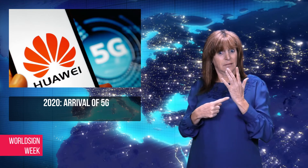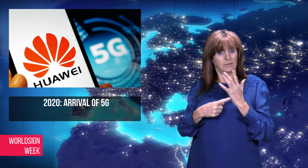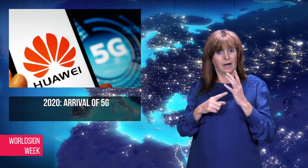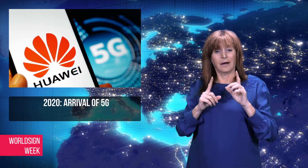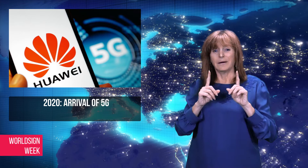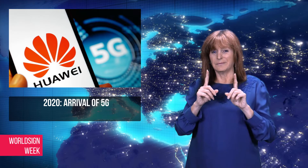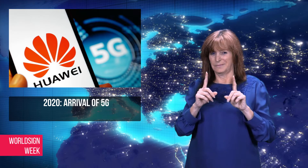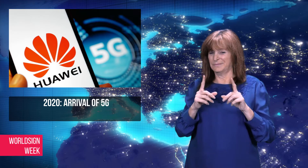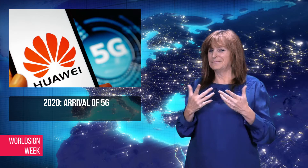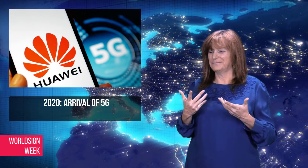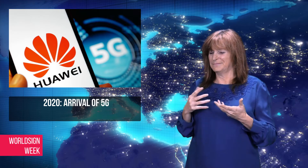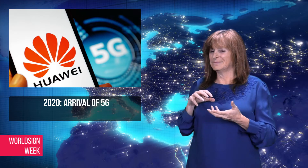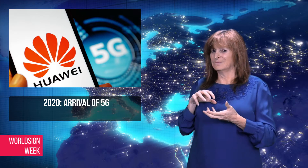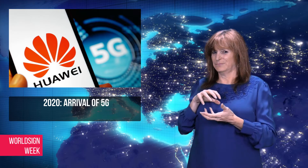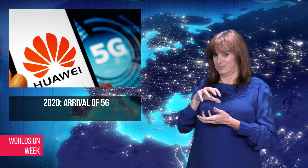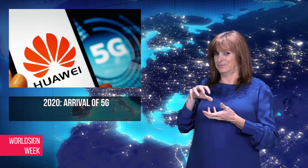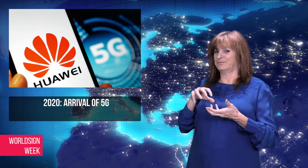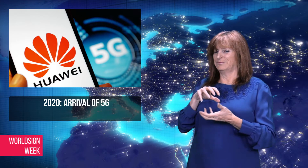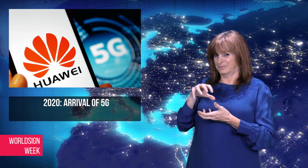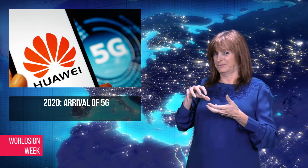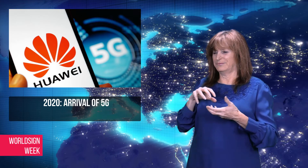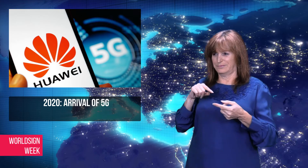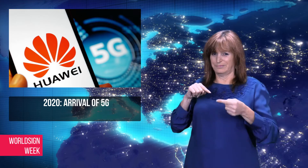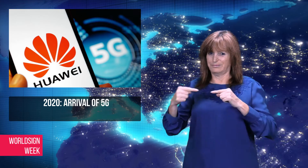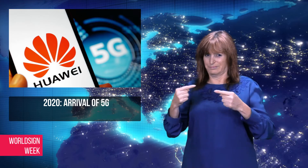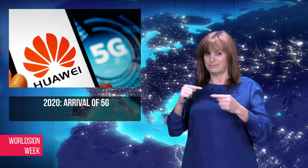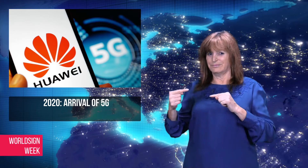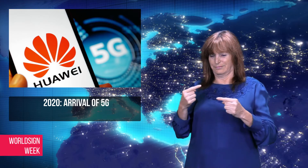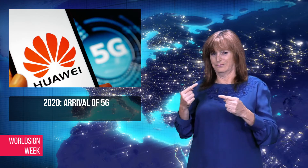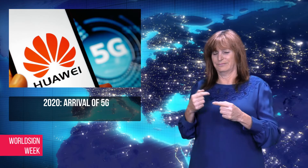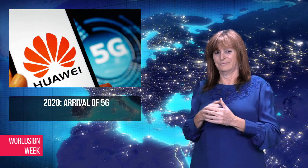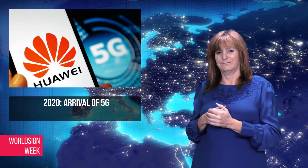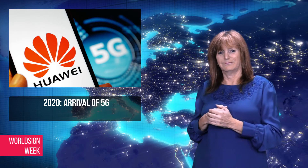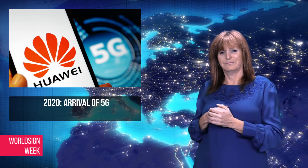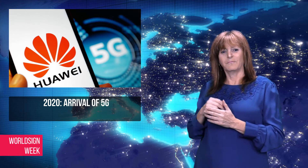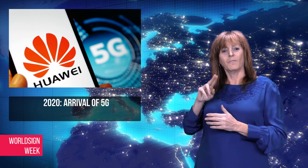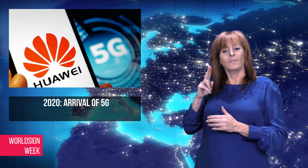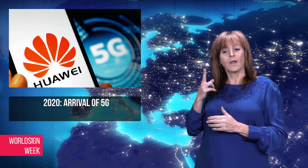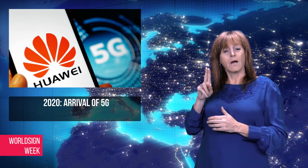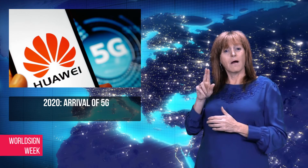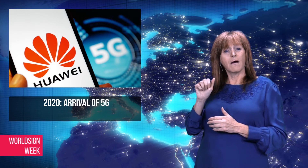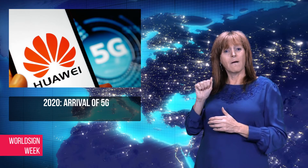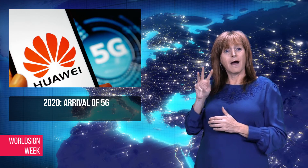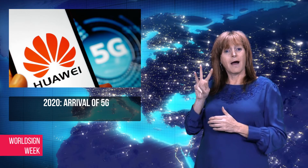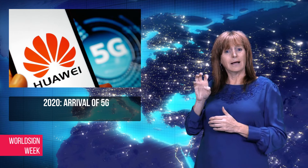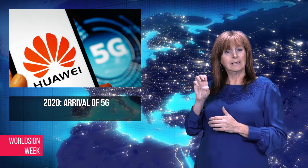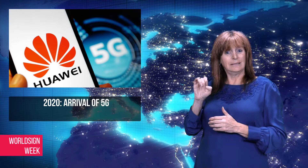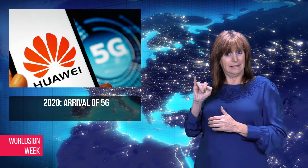Huawei, a Chinese mobile giant, who hired more than